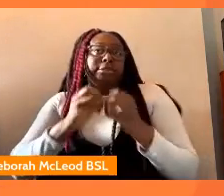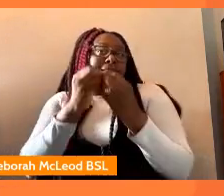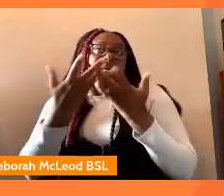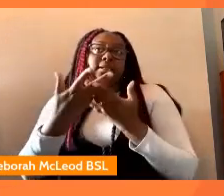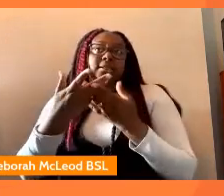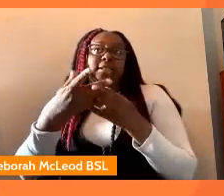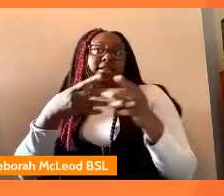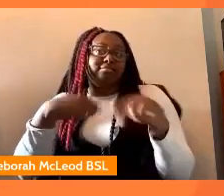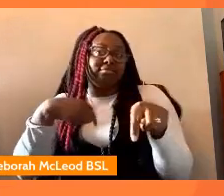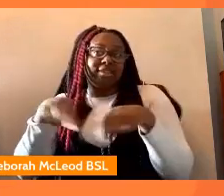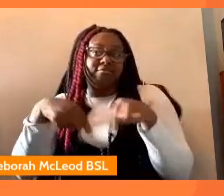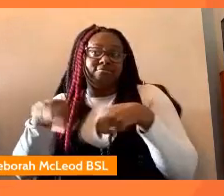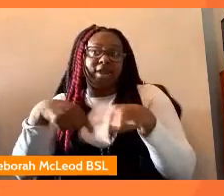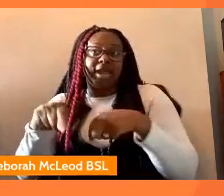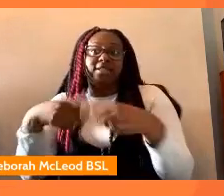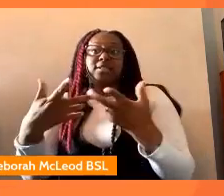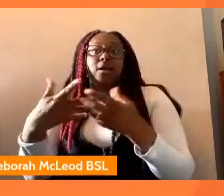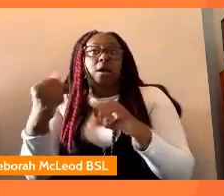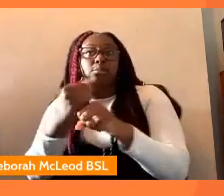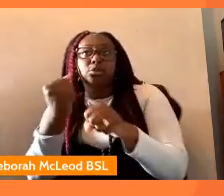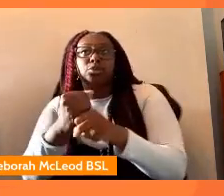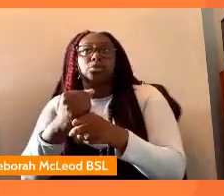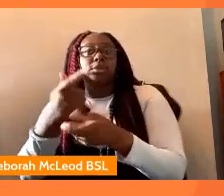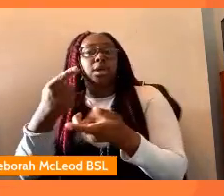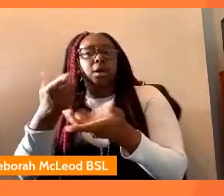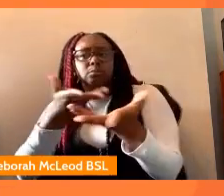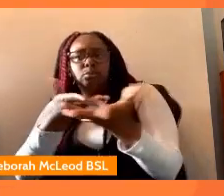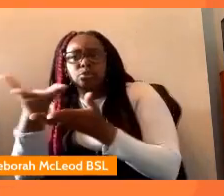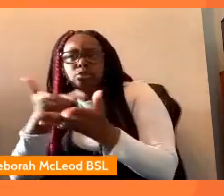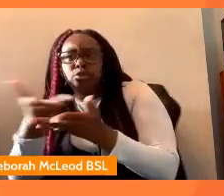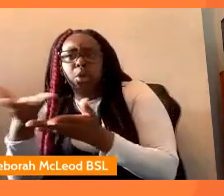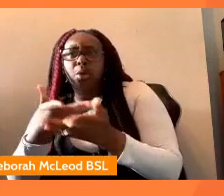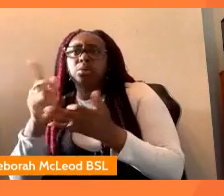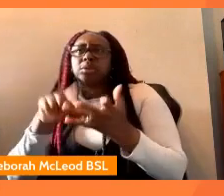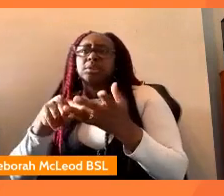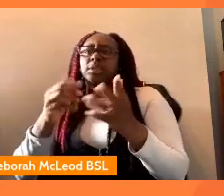So I am a producer and a consultant and I support art organisations